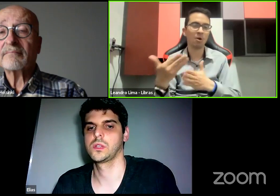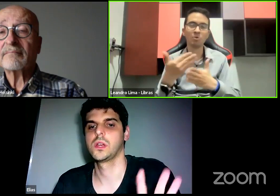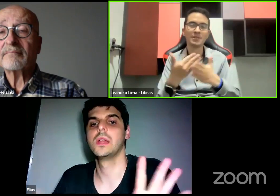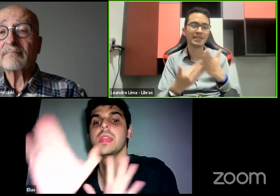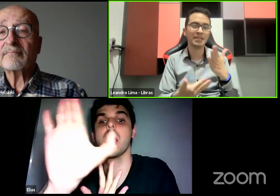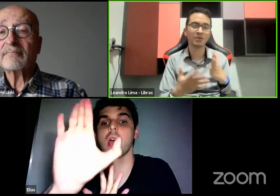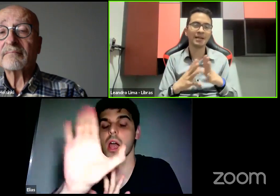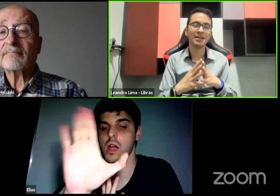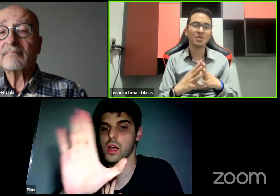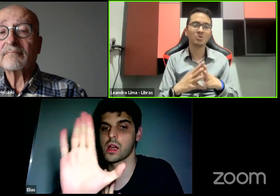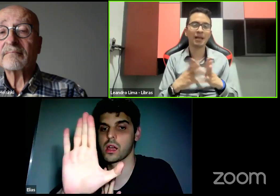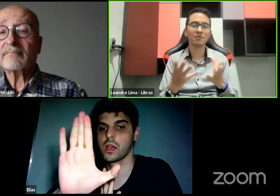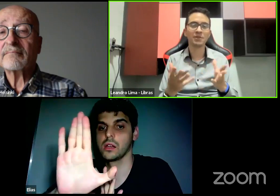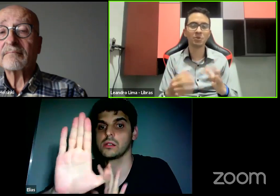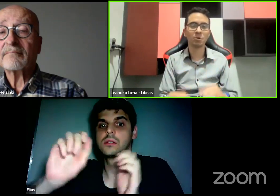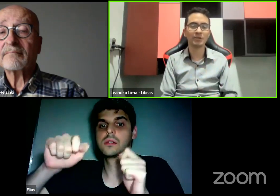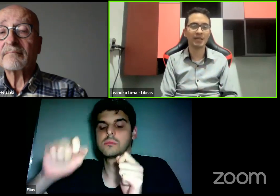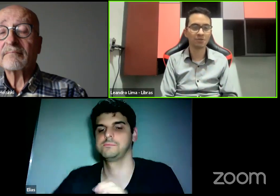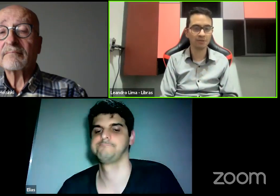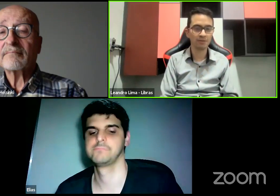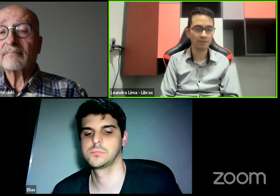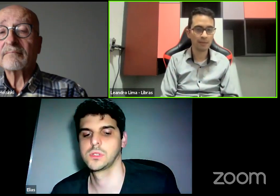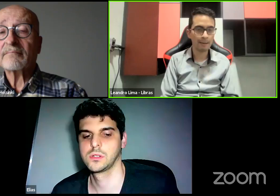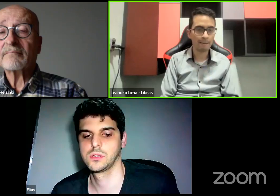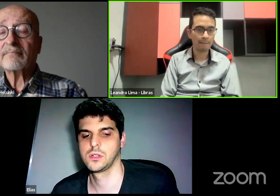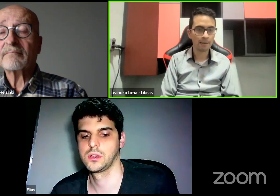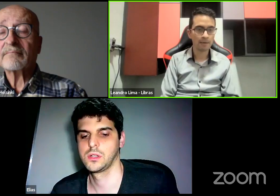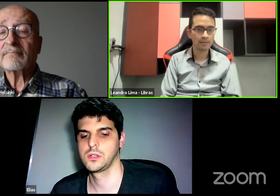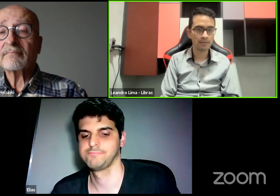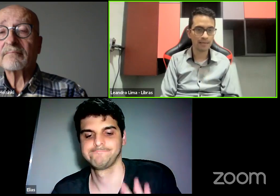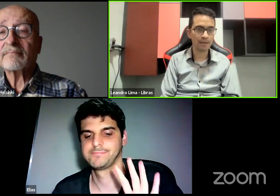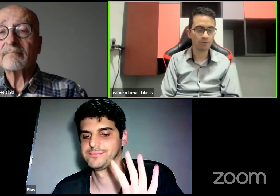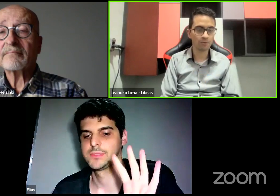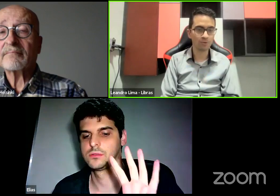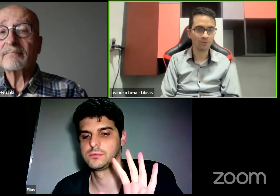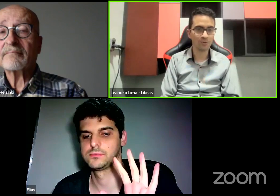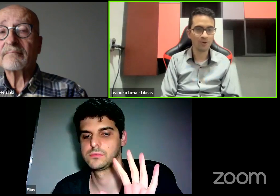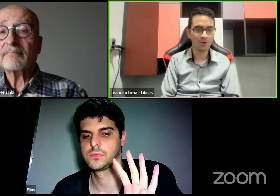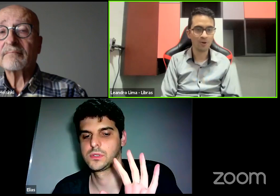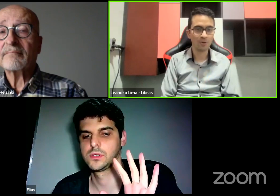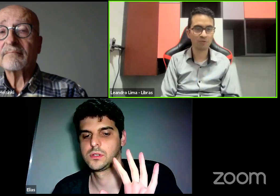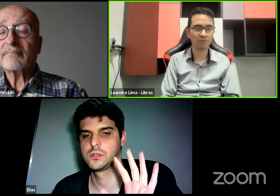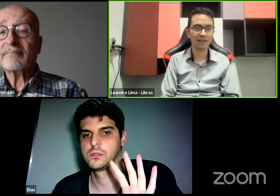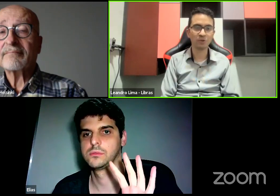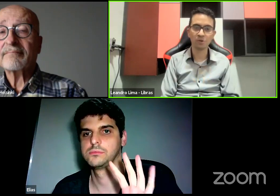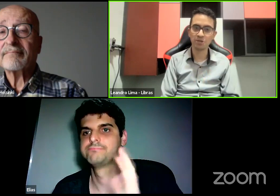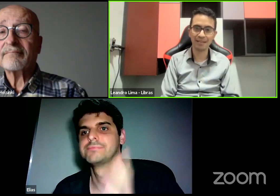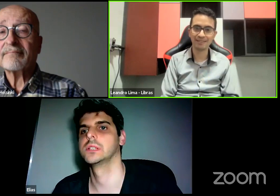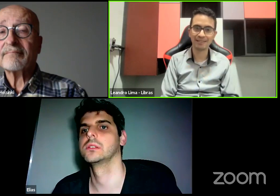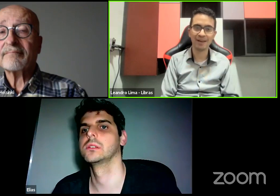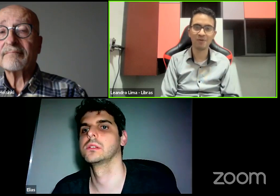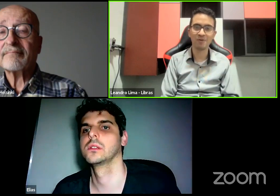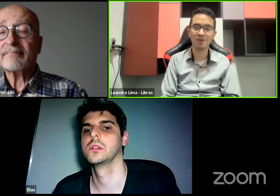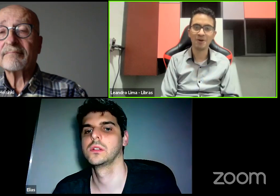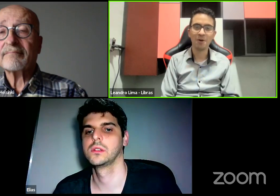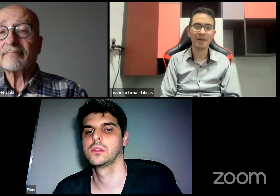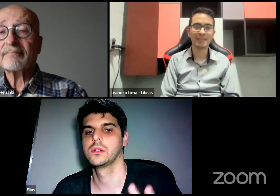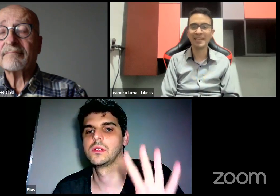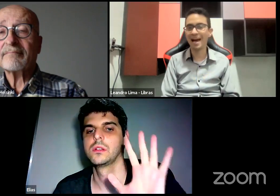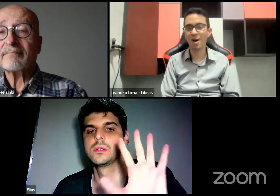, buh, buh bye , ba ba ba ba so George do , ba, ba ba ba so George was three , ba, ba, ba, ba so George to our story today. Okay move into phase two. see demo. ollow